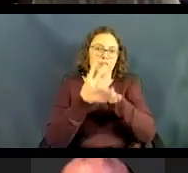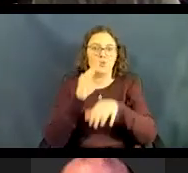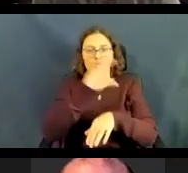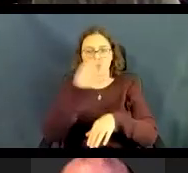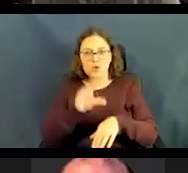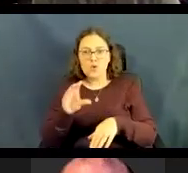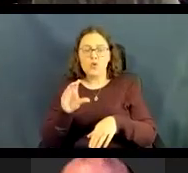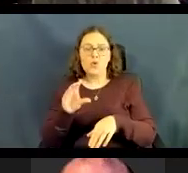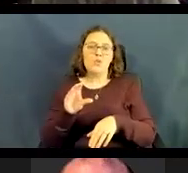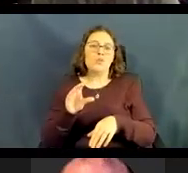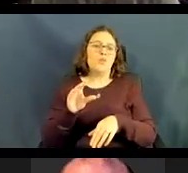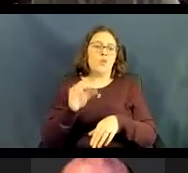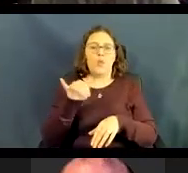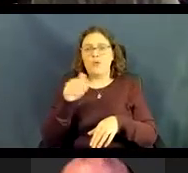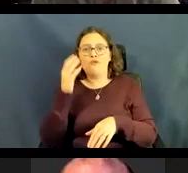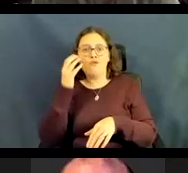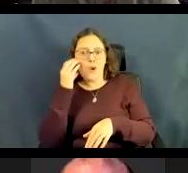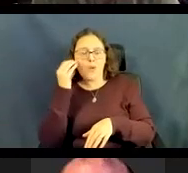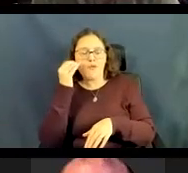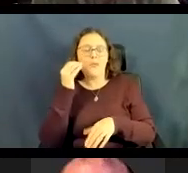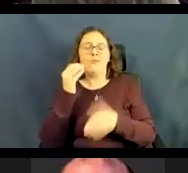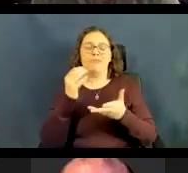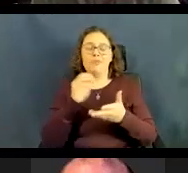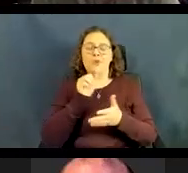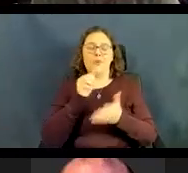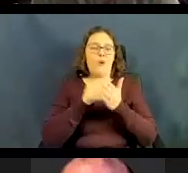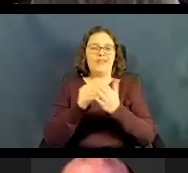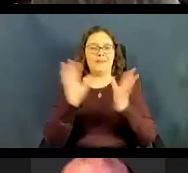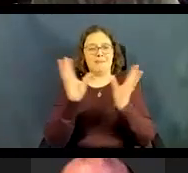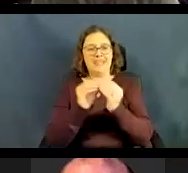When you are done with the introduction or homepage it is time to start working on others